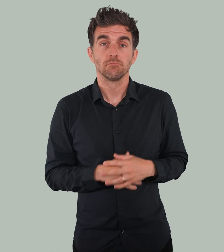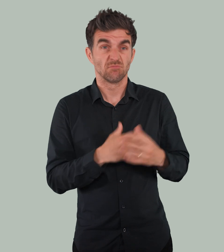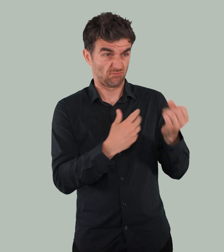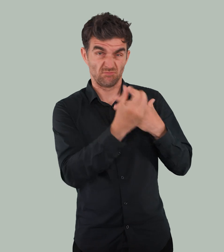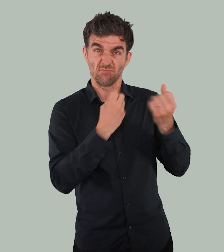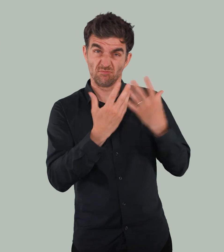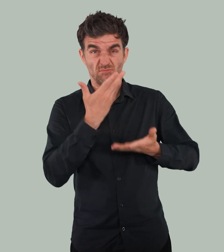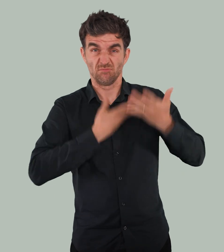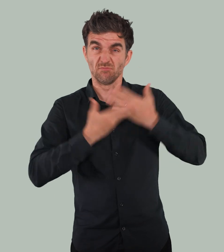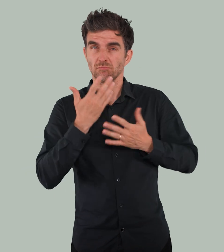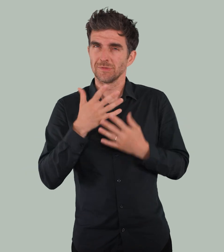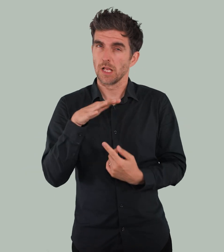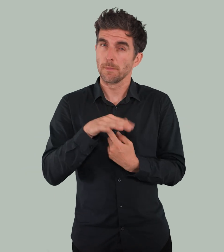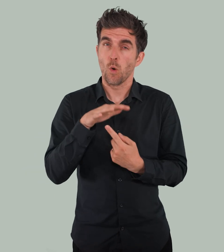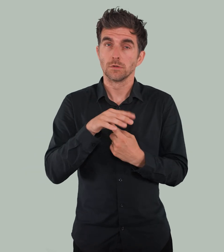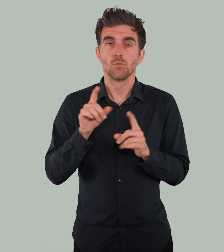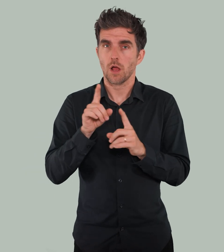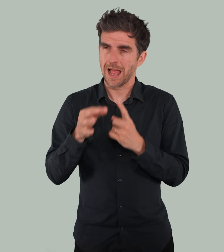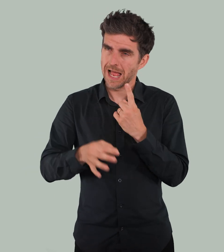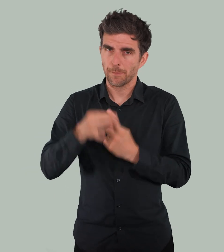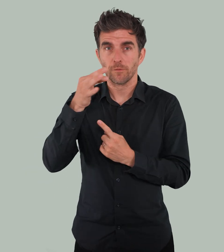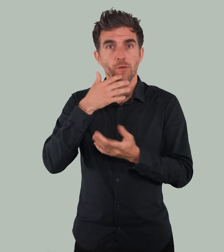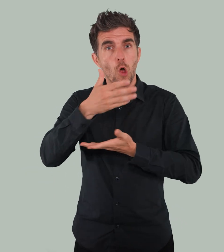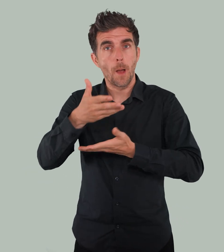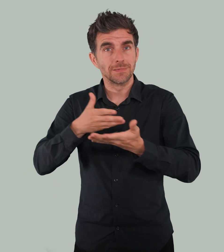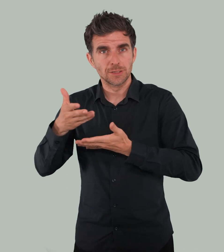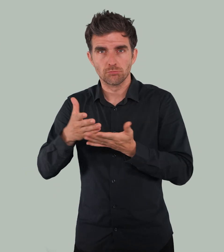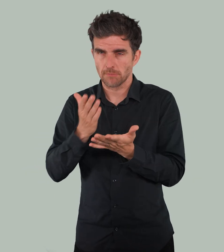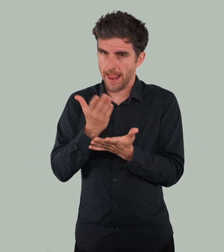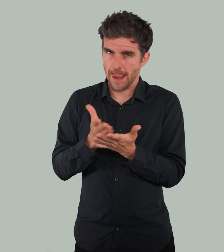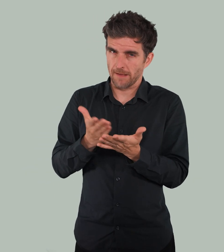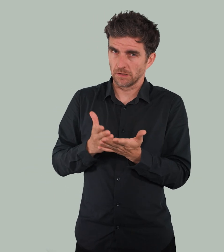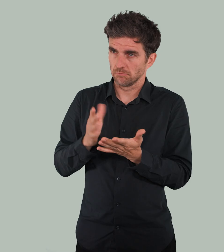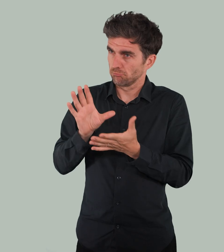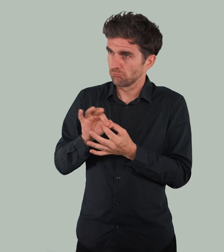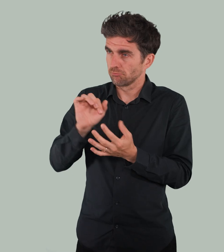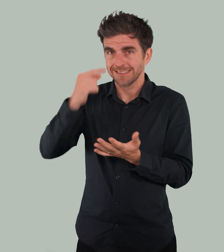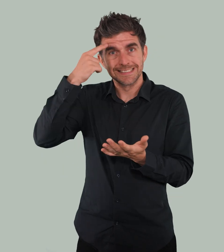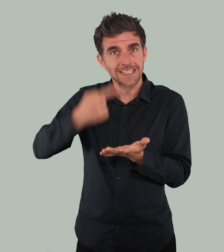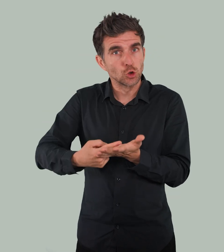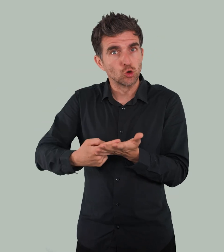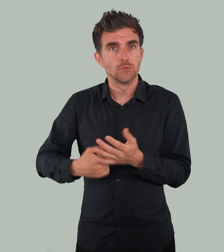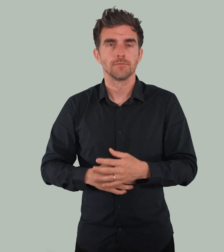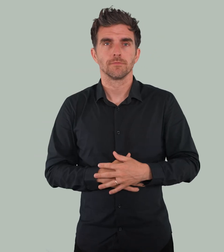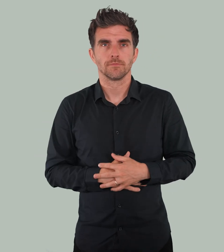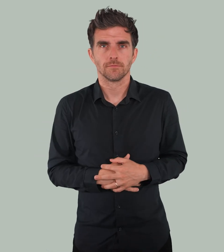Respondents describe the importance of improving communication and the clarity of decisions.